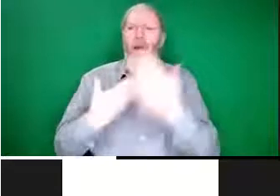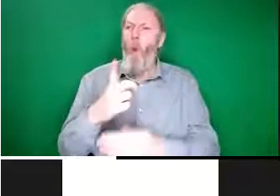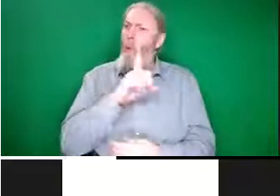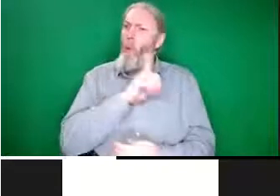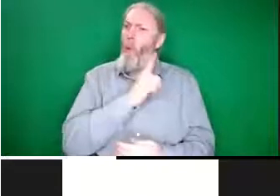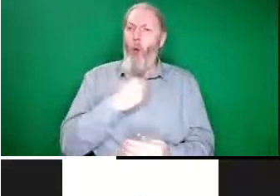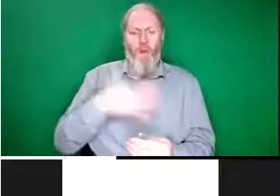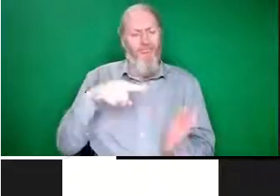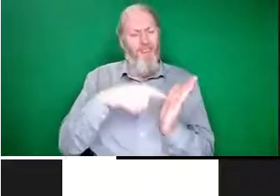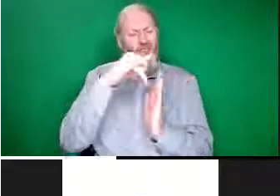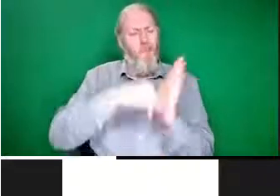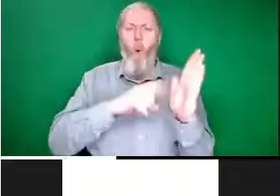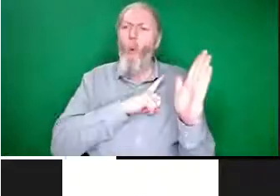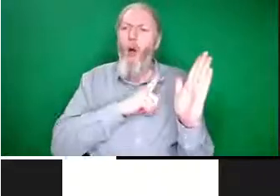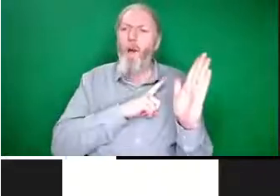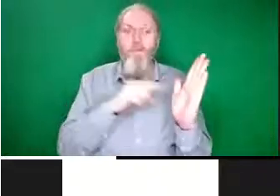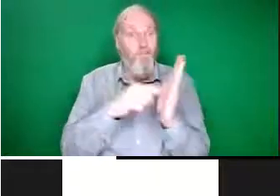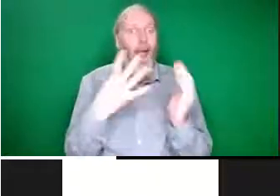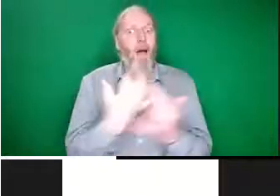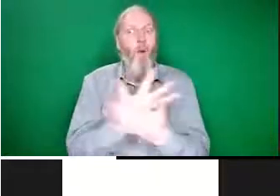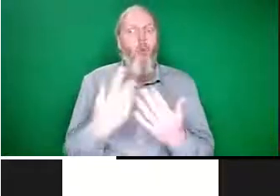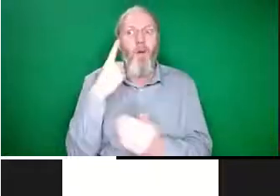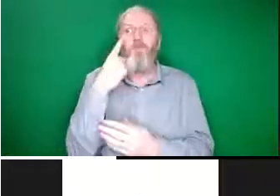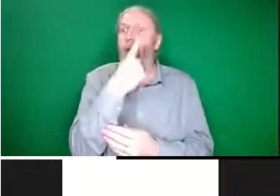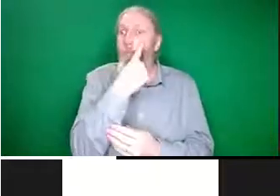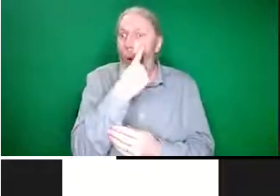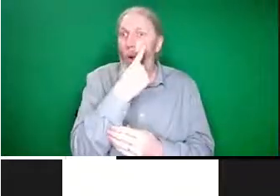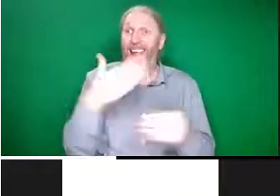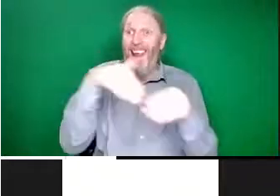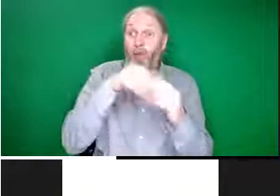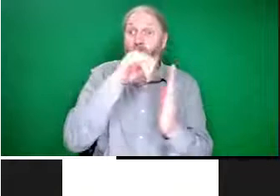also after the event if you don't manage to catch it now.